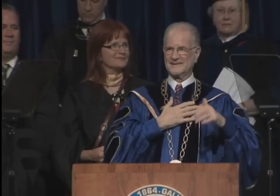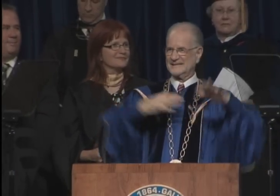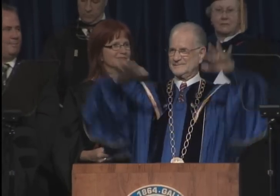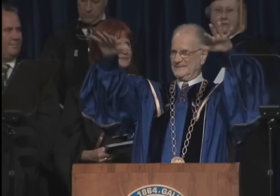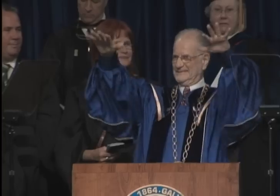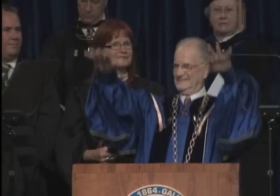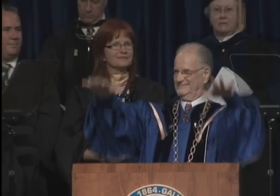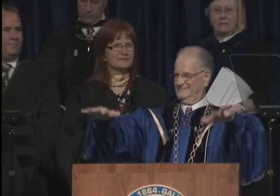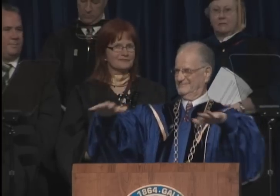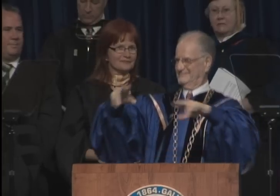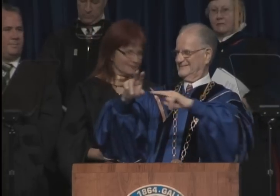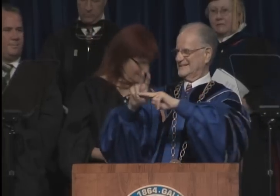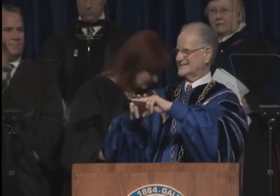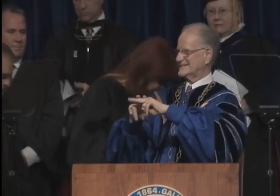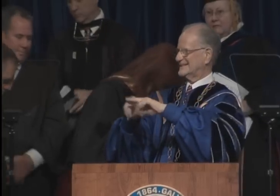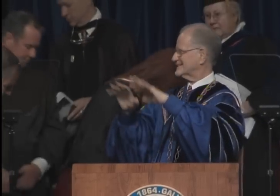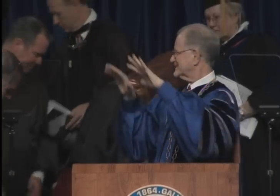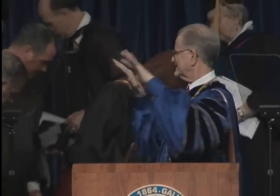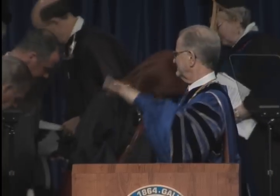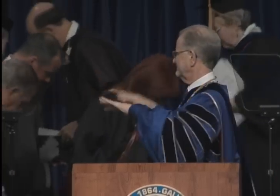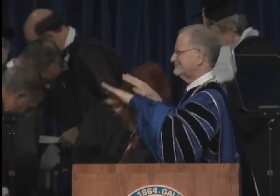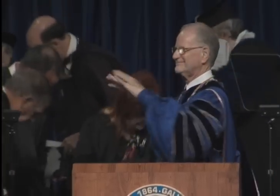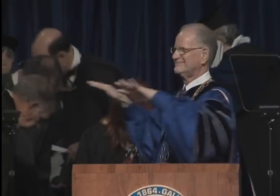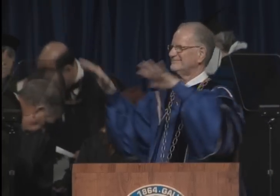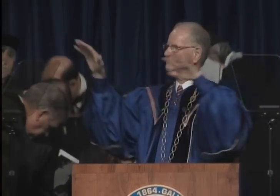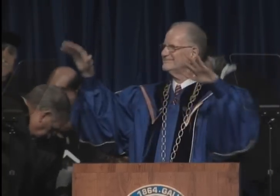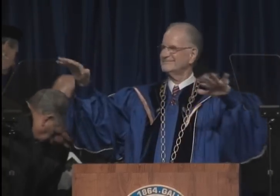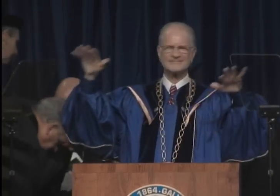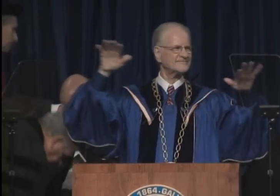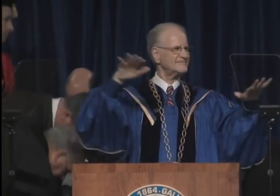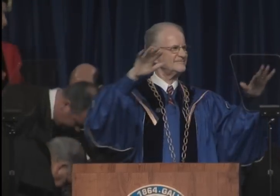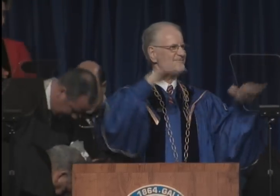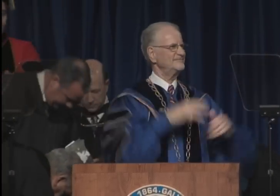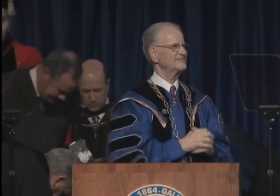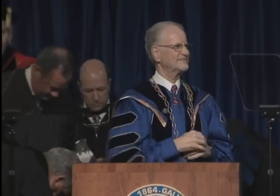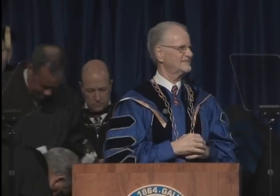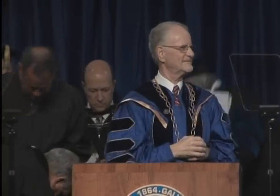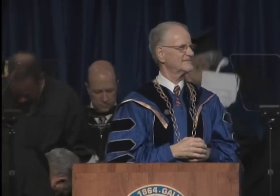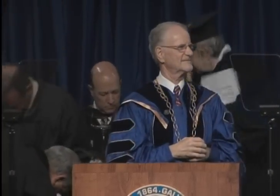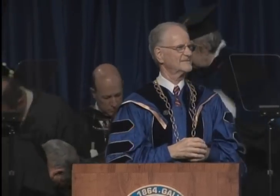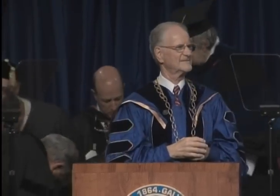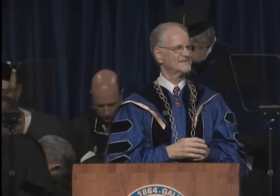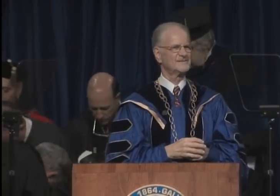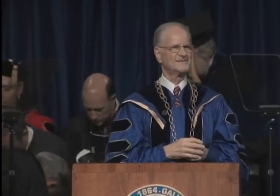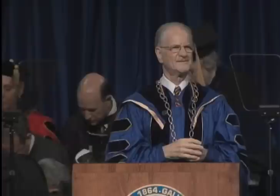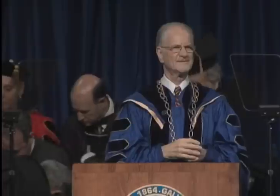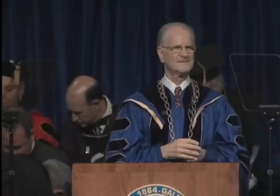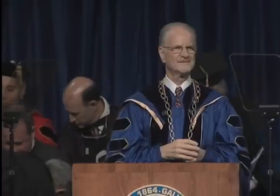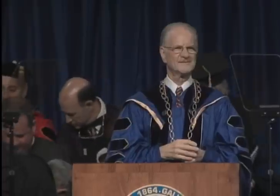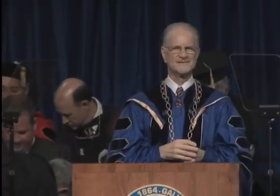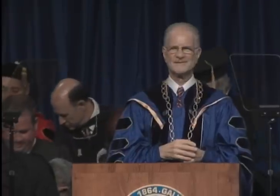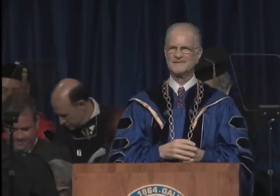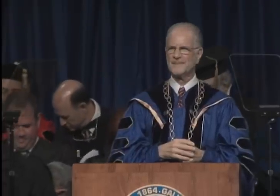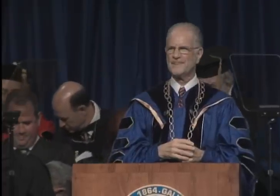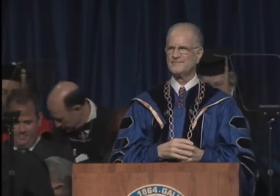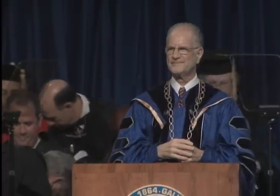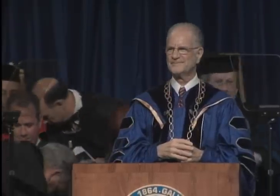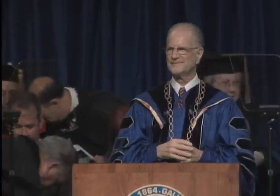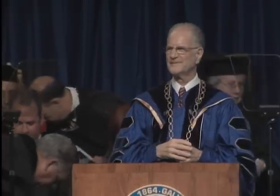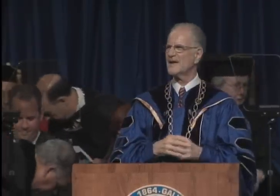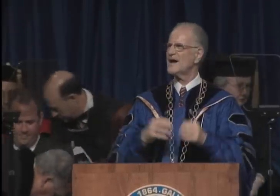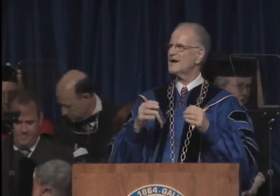Please be seated.